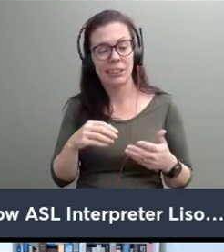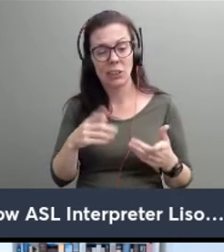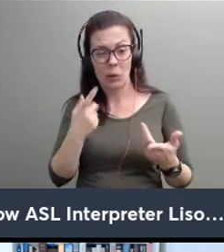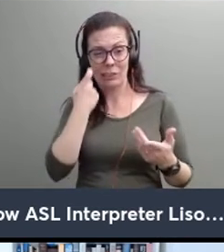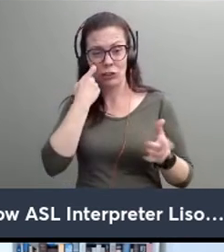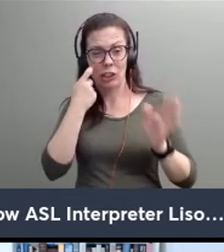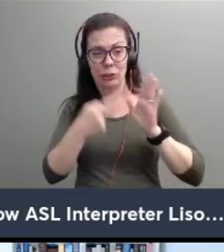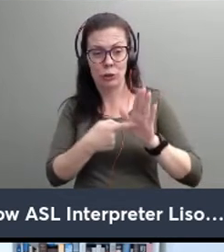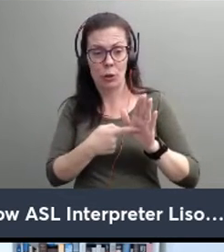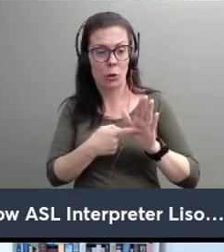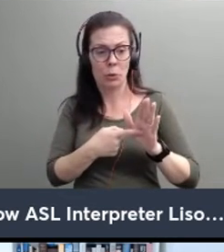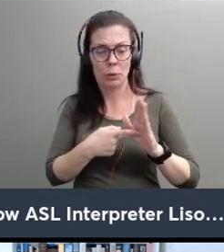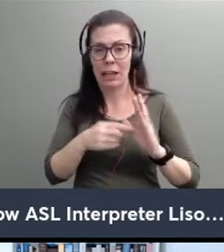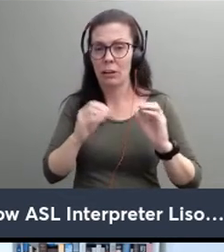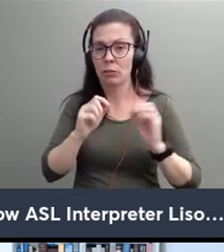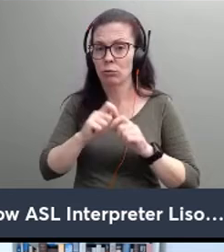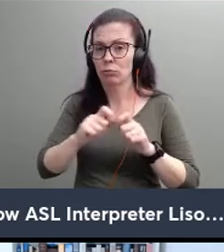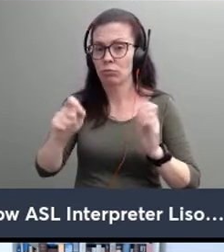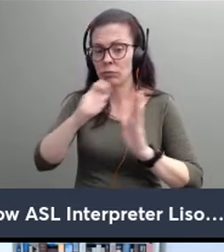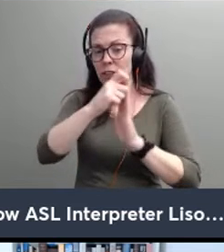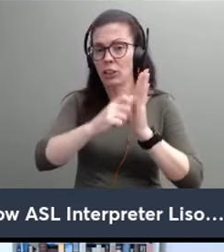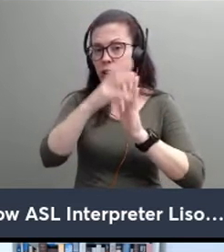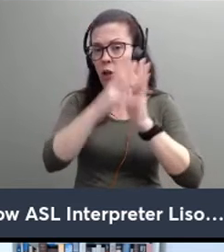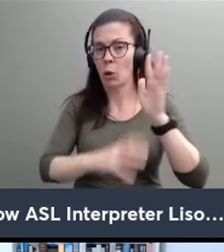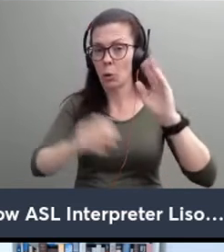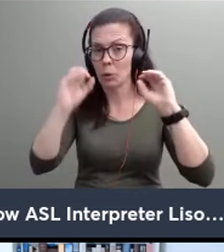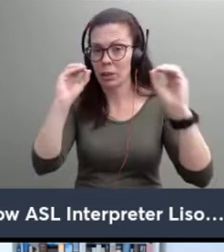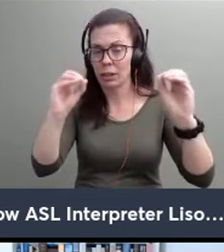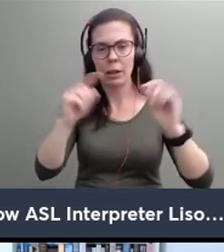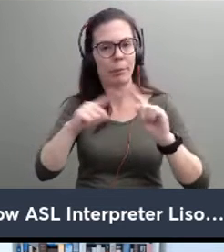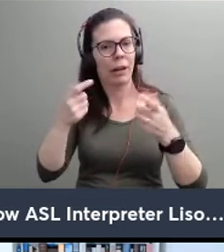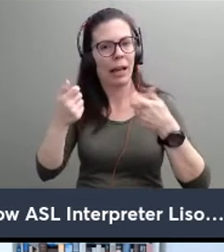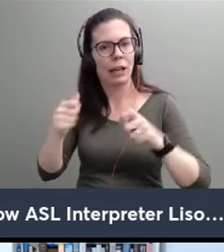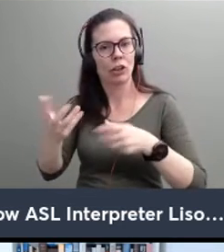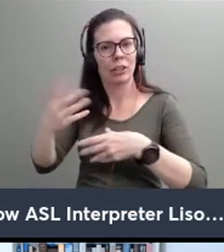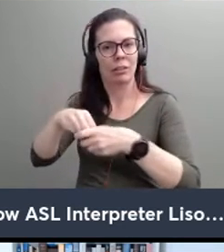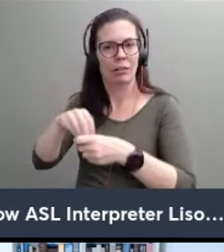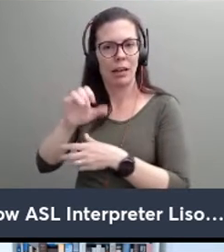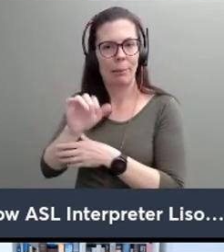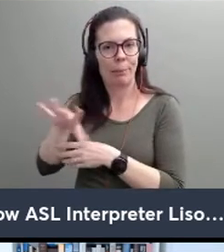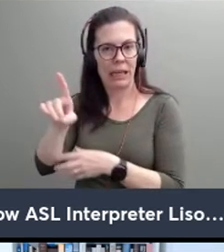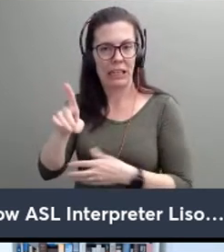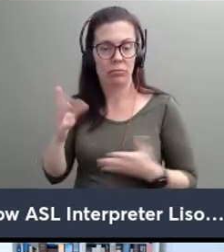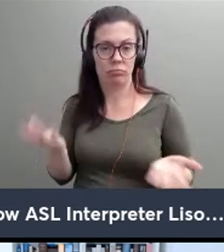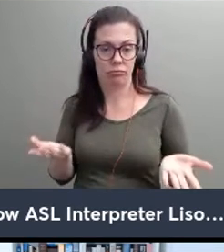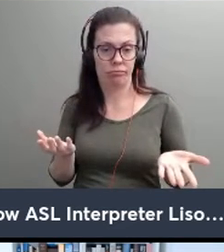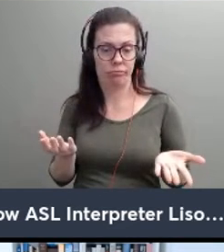I didn't write a single line of code. But I was able to embed it like that. There is one thing I do want to call out,